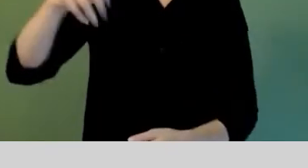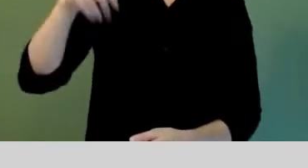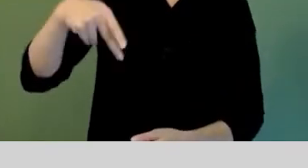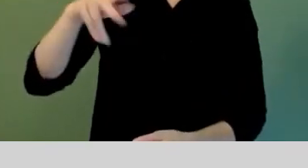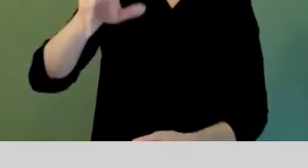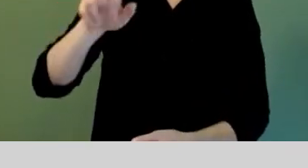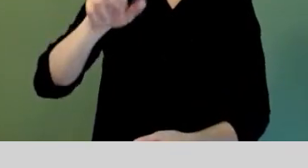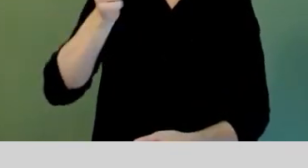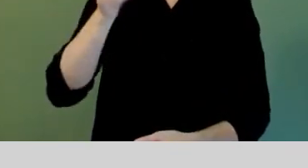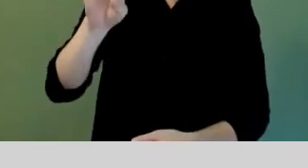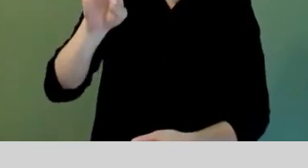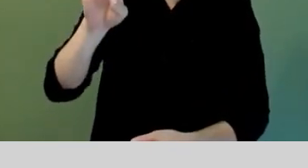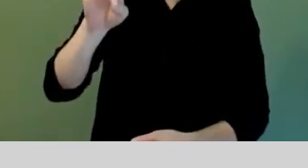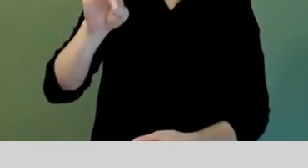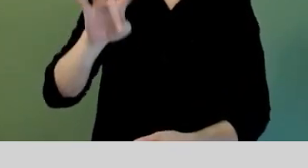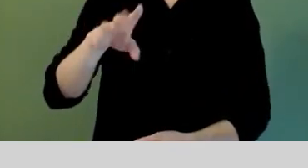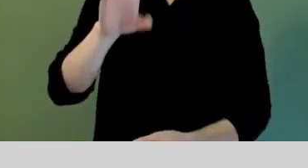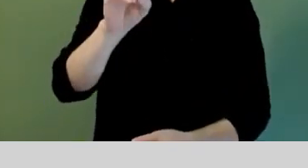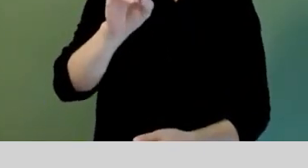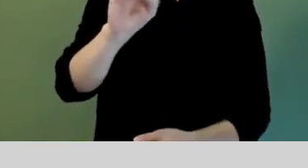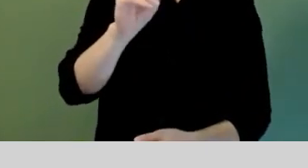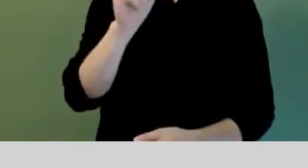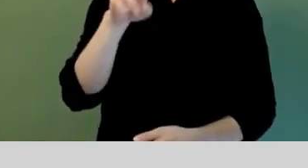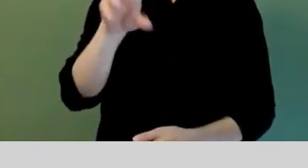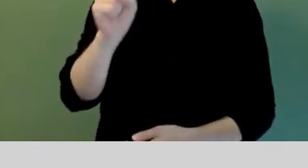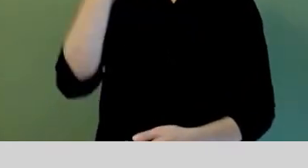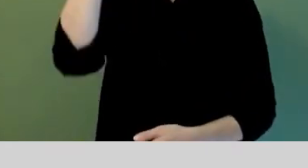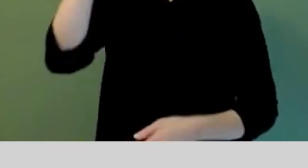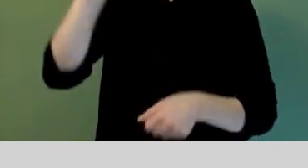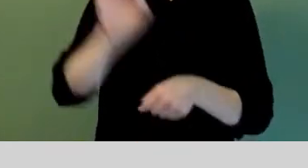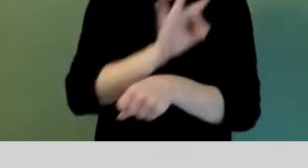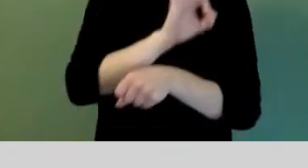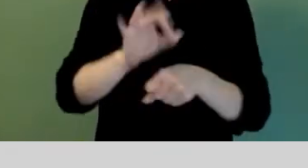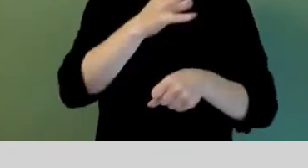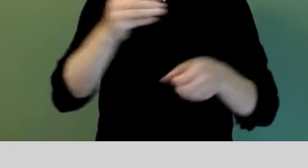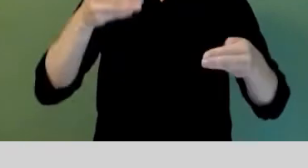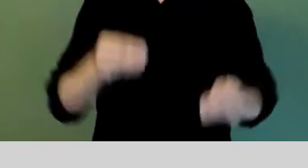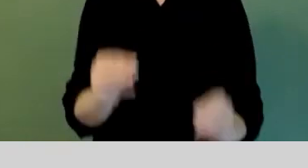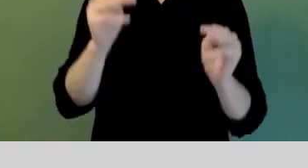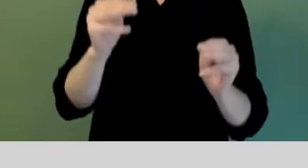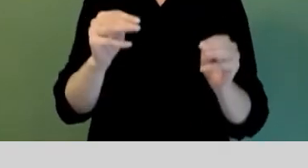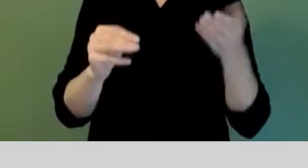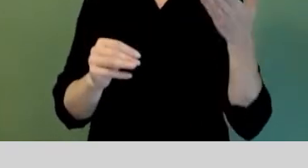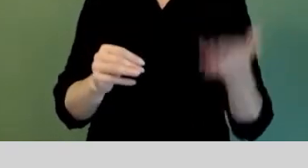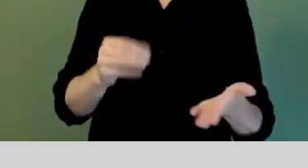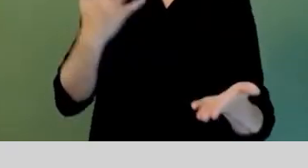decorators for functions and methods, came up with some goals for inventing a new language